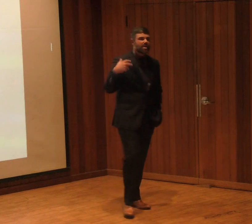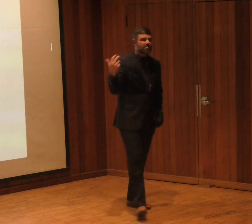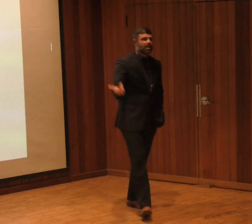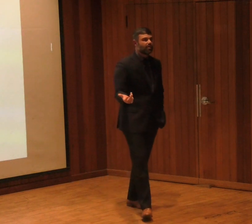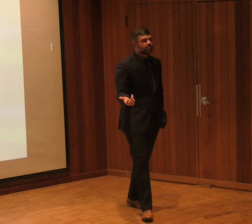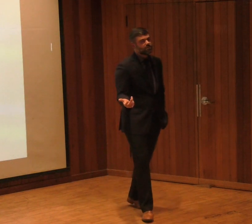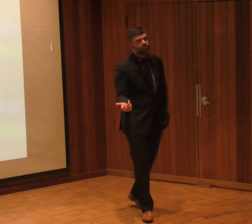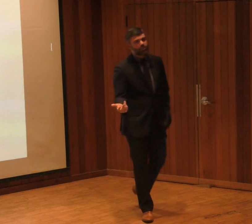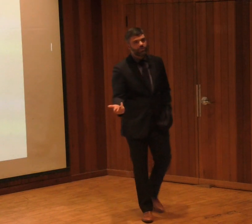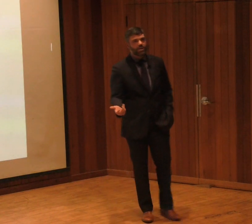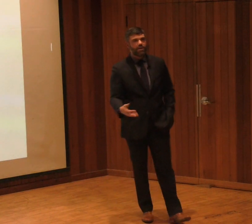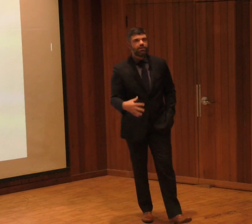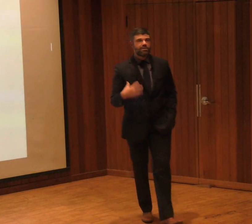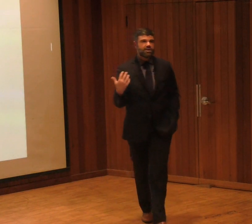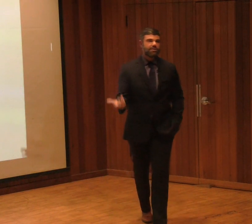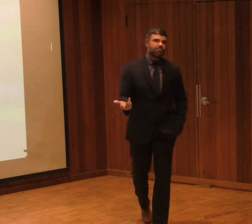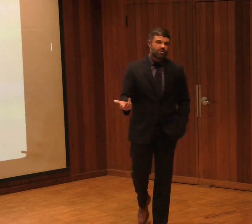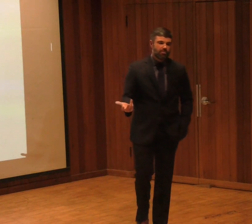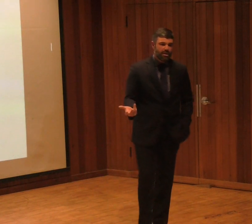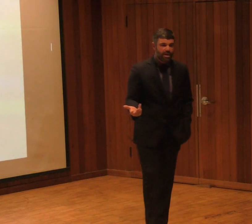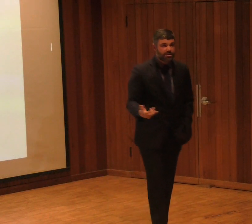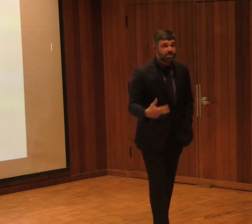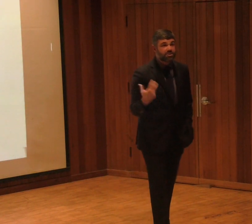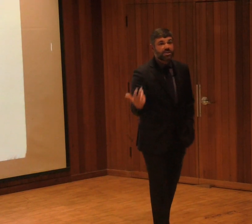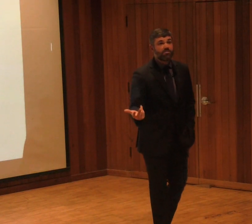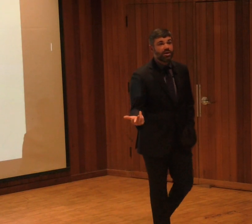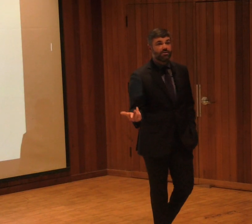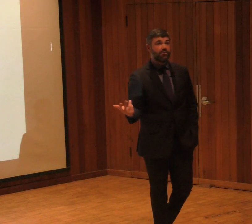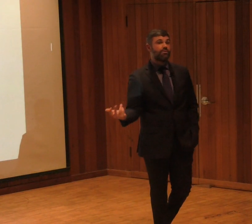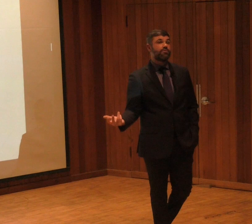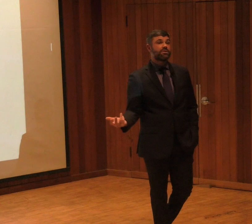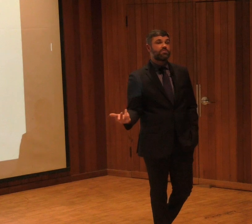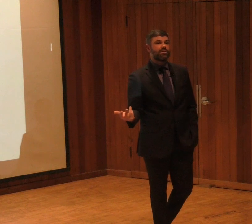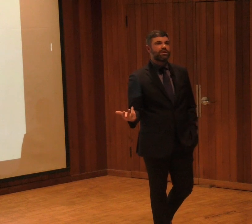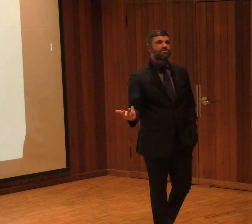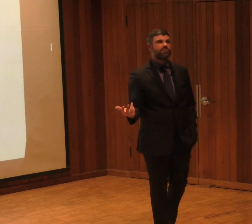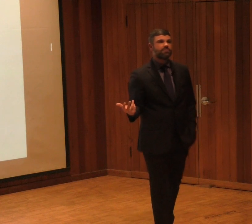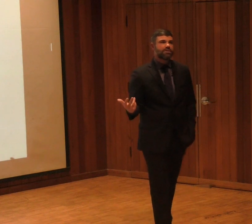Maybe authors in the more current era thinking from, and especially in Butler, her own experience